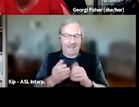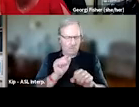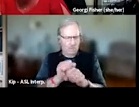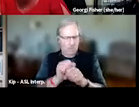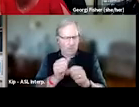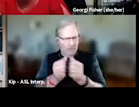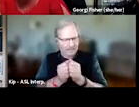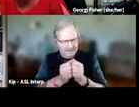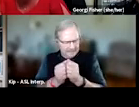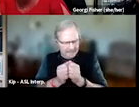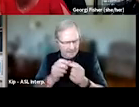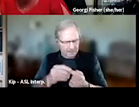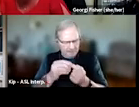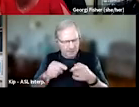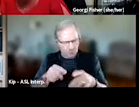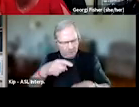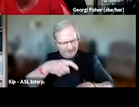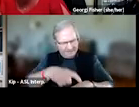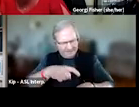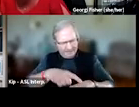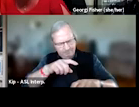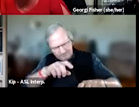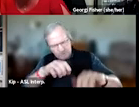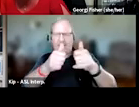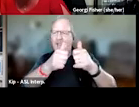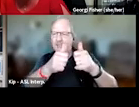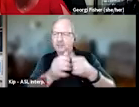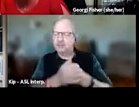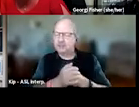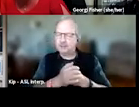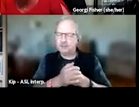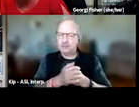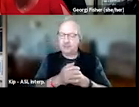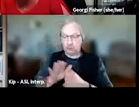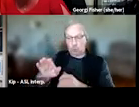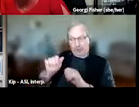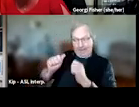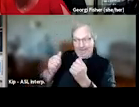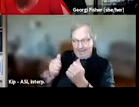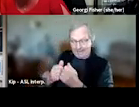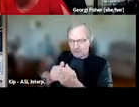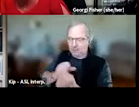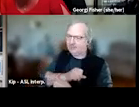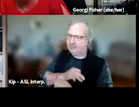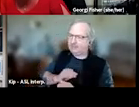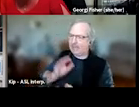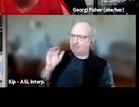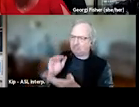especially during times of challenges, you know, whether it's your own agency with staffing and resource challenges that we know